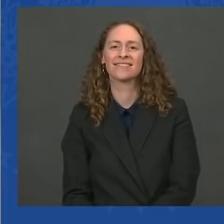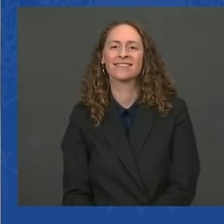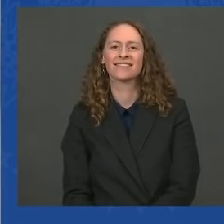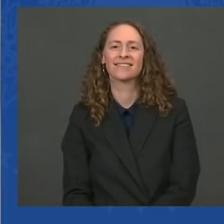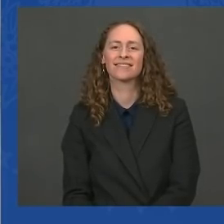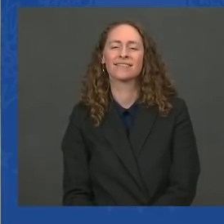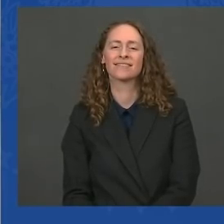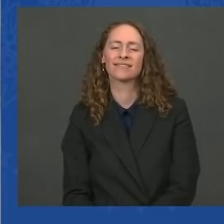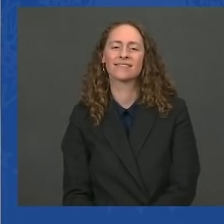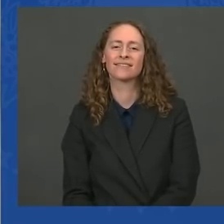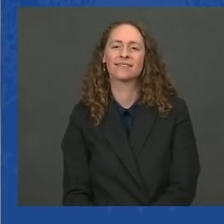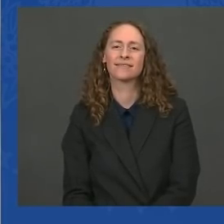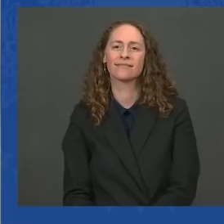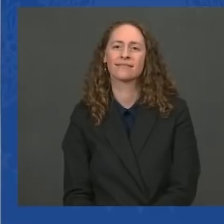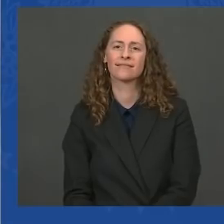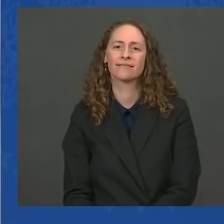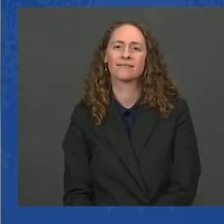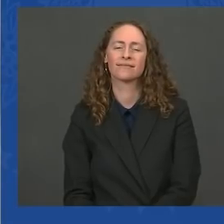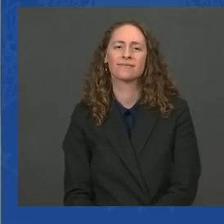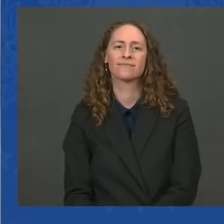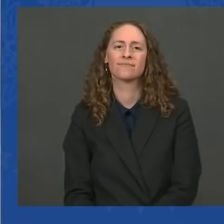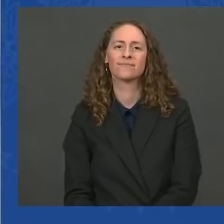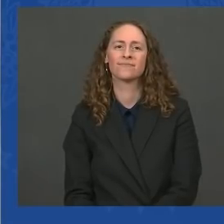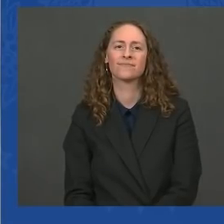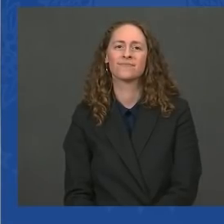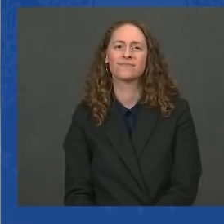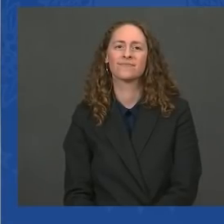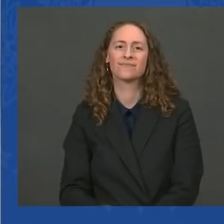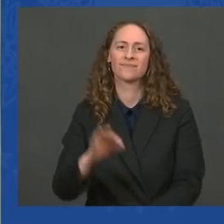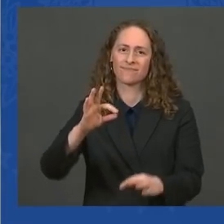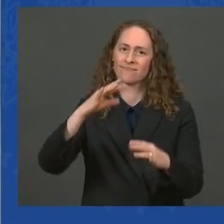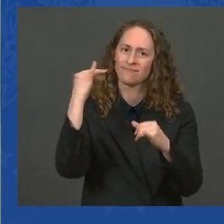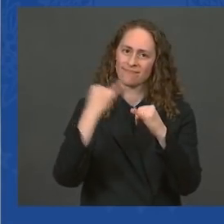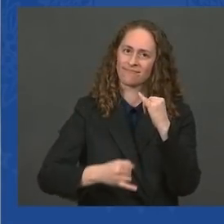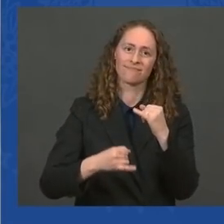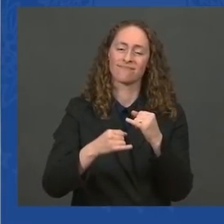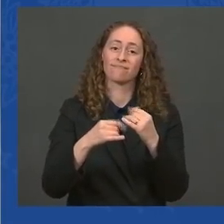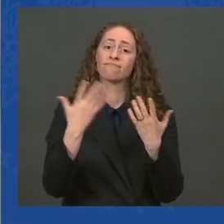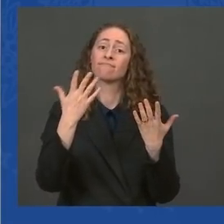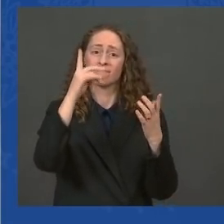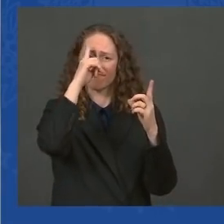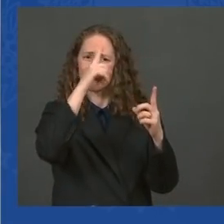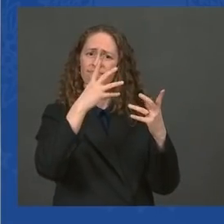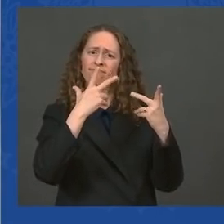The President: Now the last bill. Protecting Moms Who Served Act of 2021.